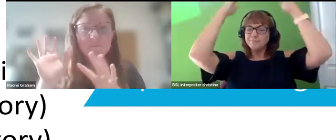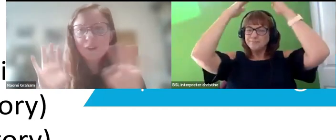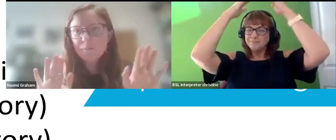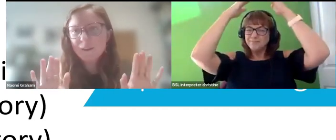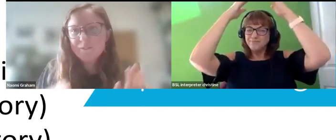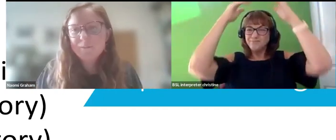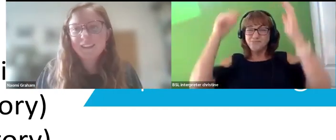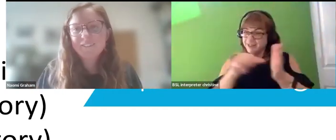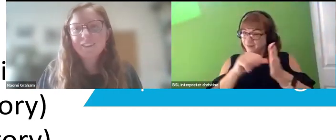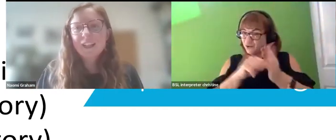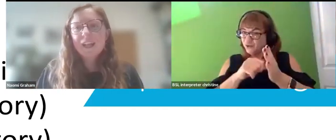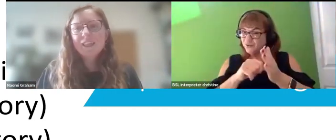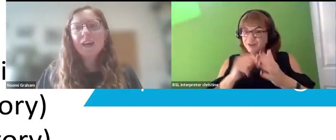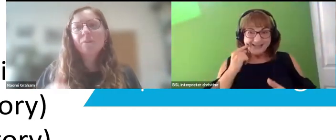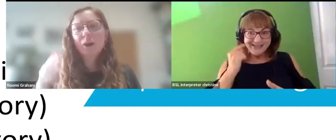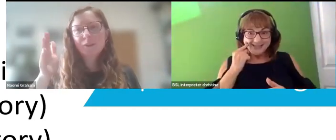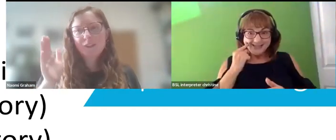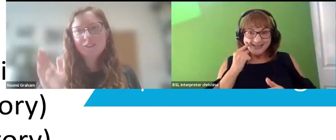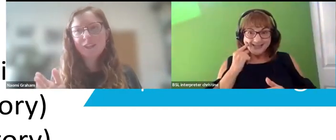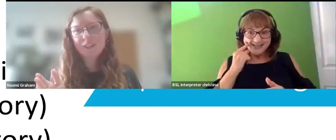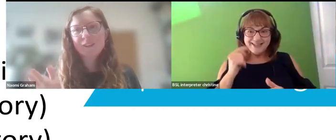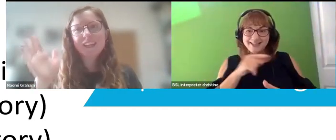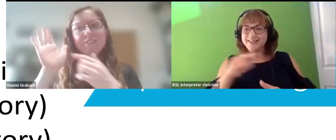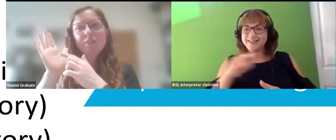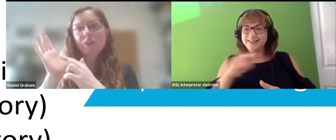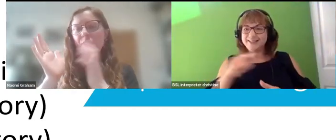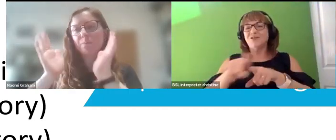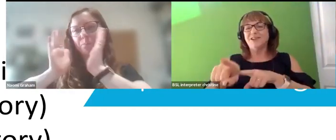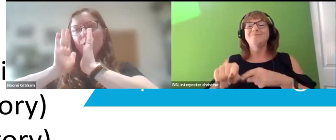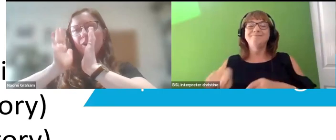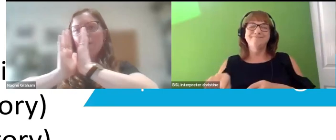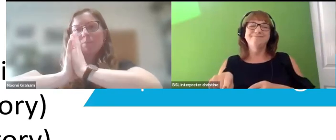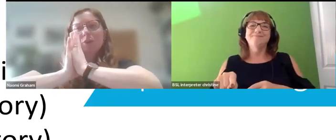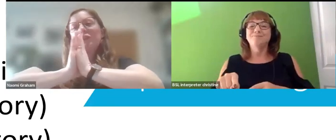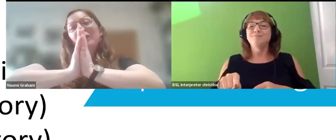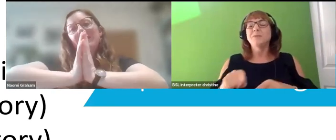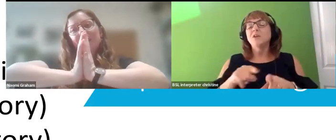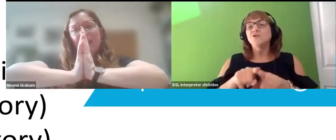Don't worry, if you missed, then what I want you to do is see if you can put your two hands